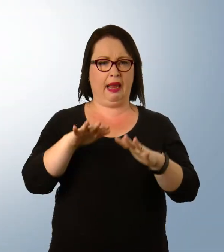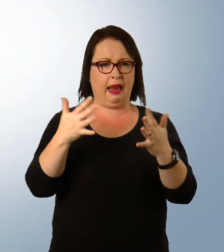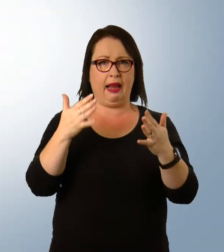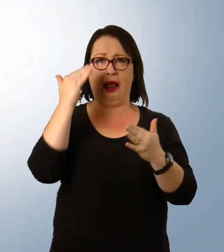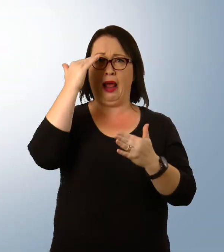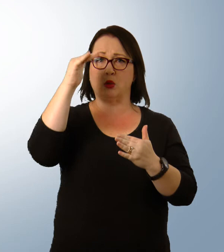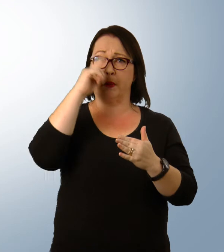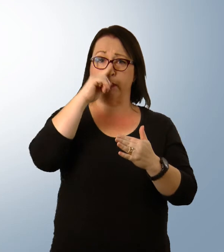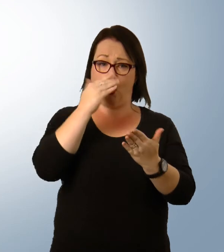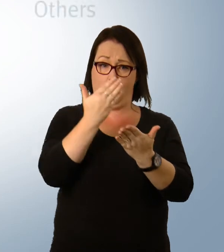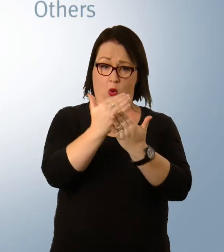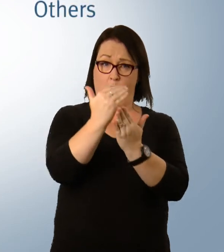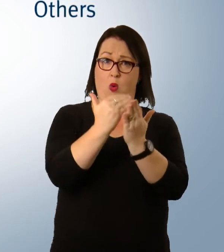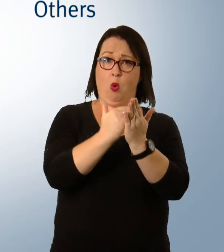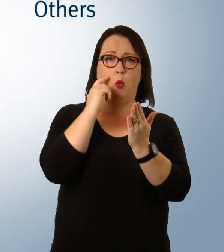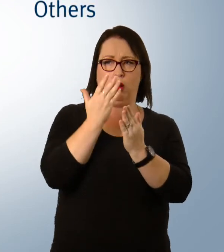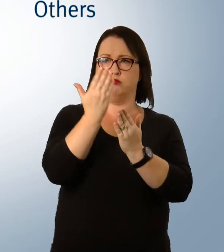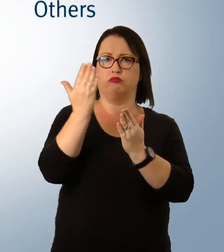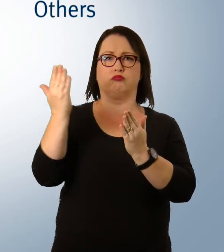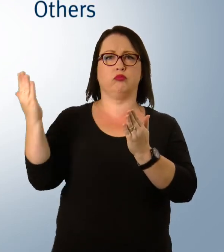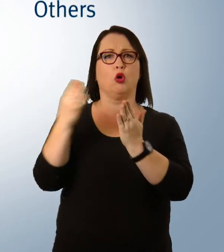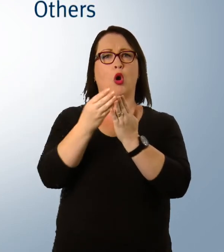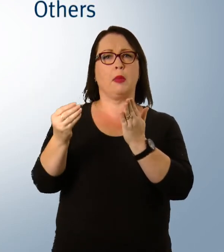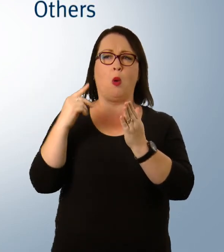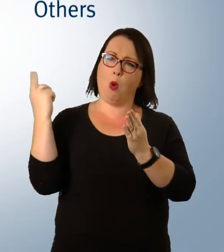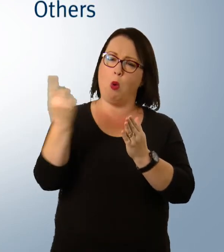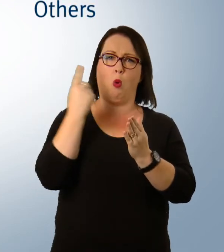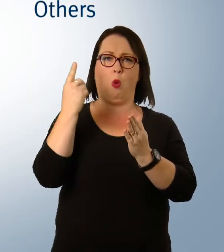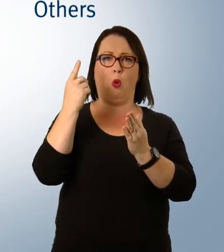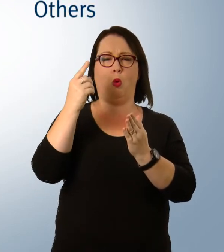Any adults listed on the order will get a copy, so everyone involved will know exactly